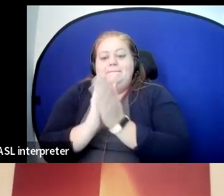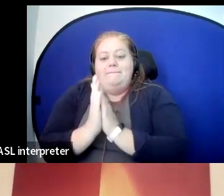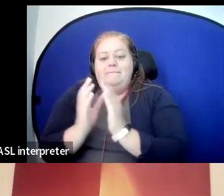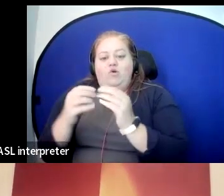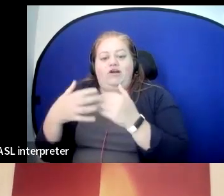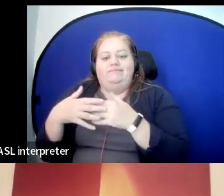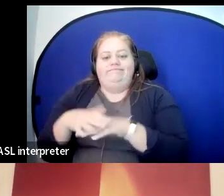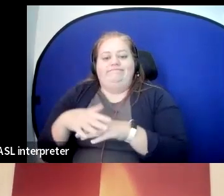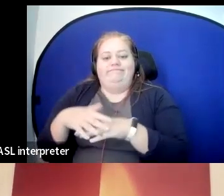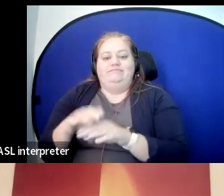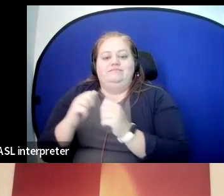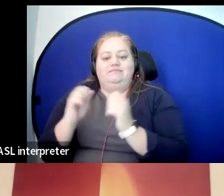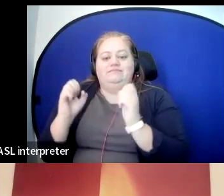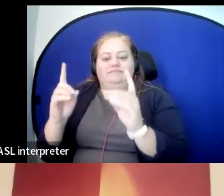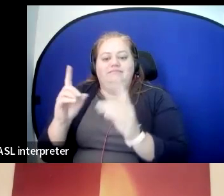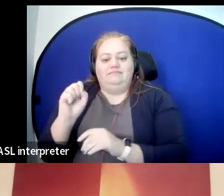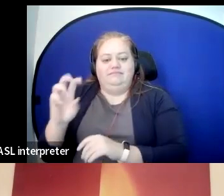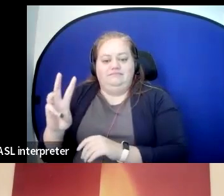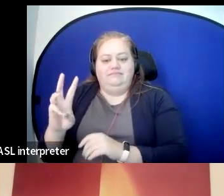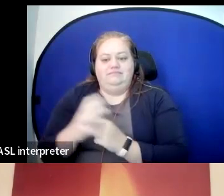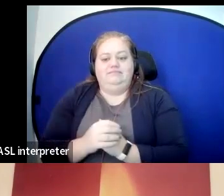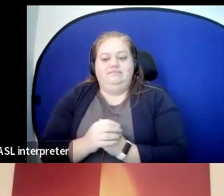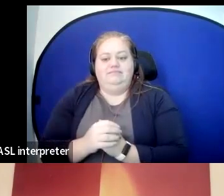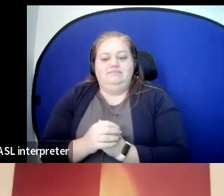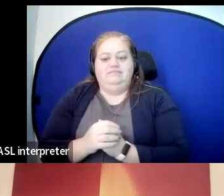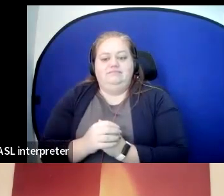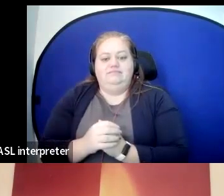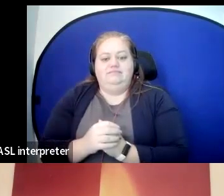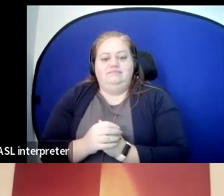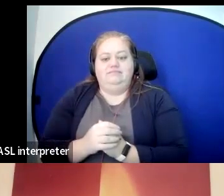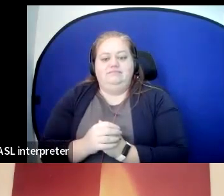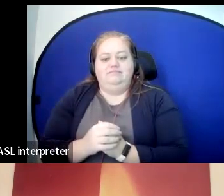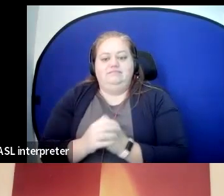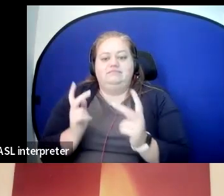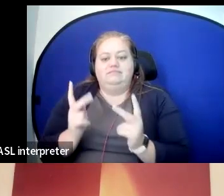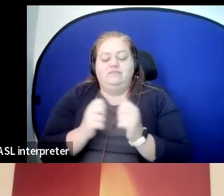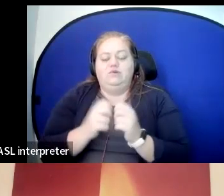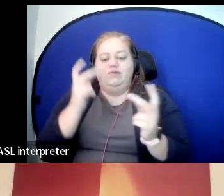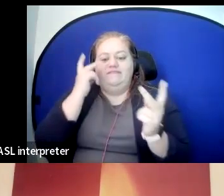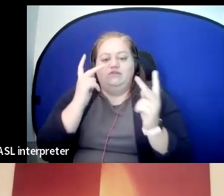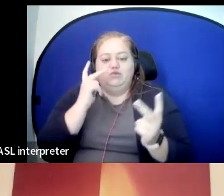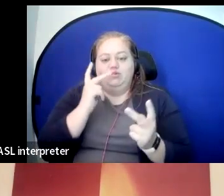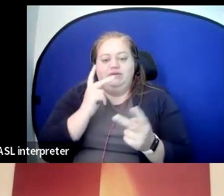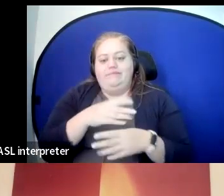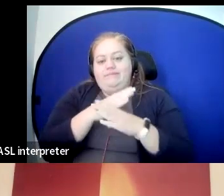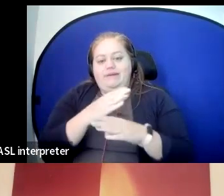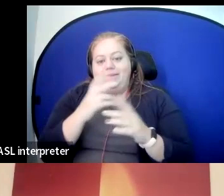into educational softwares so individuals with visual impairments can enhance their learning.